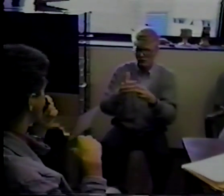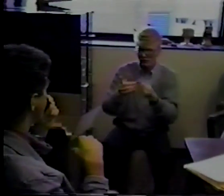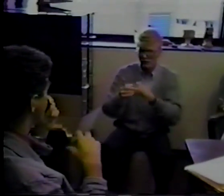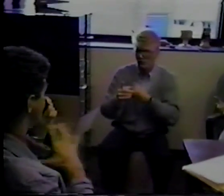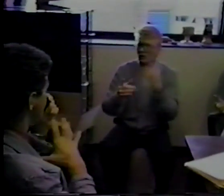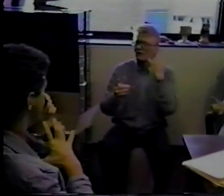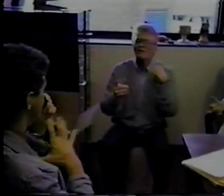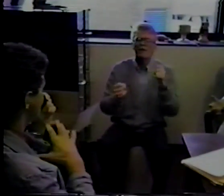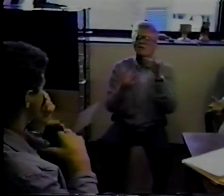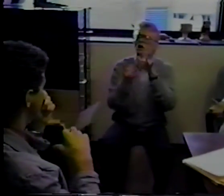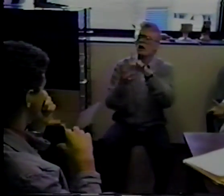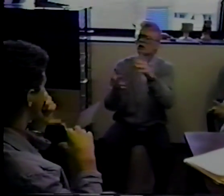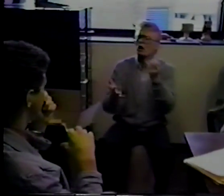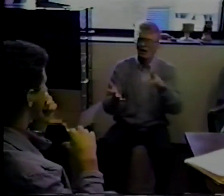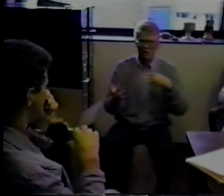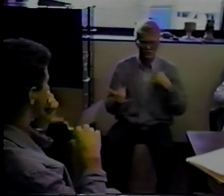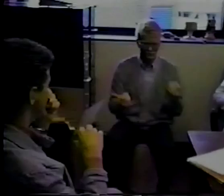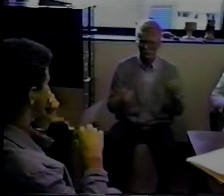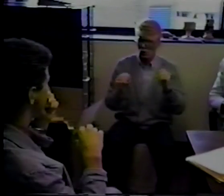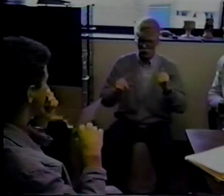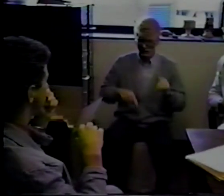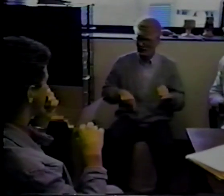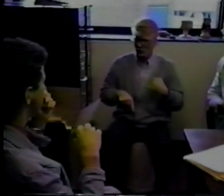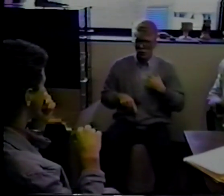and I don't have a TTY, is there someone I could